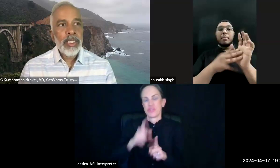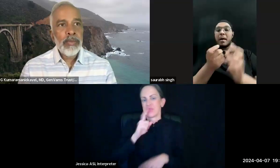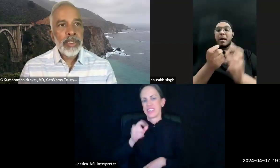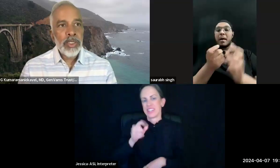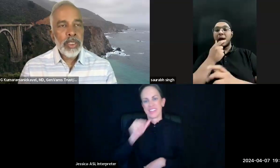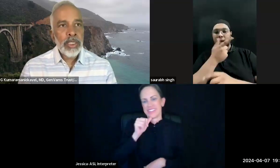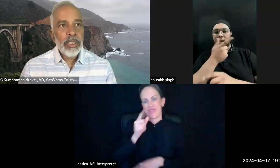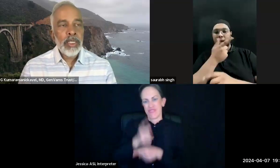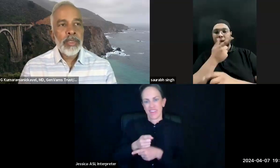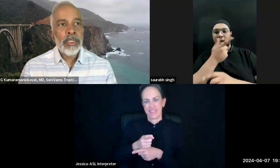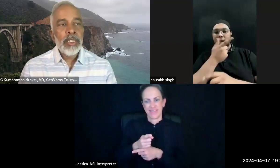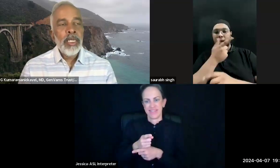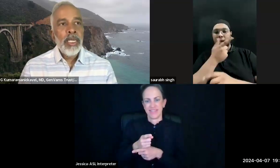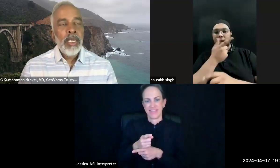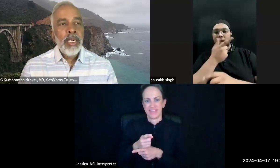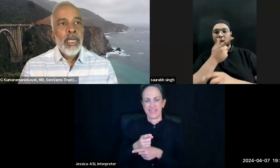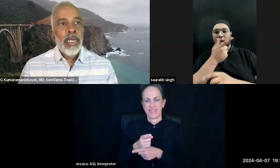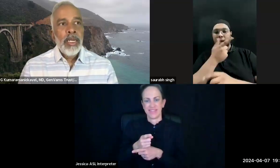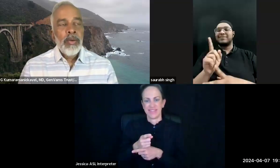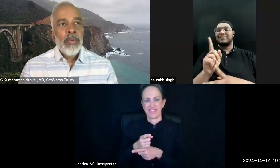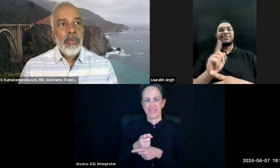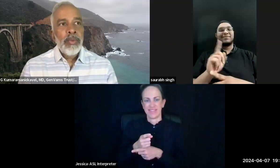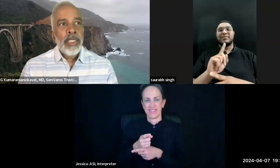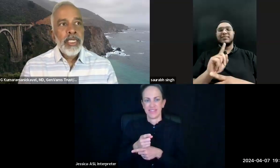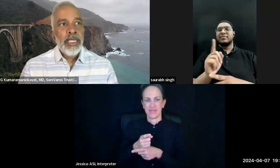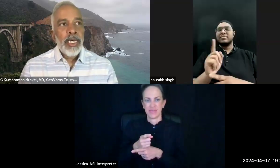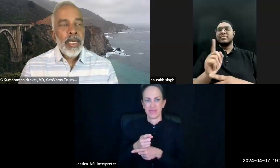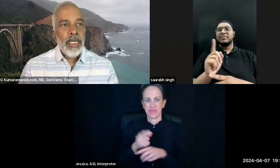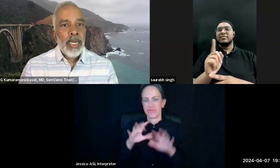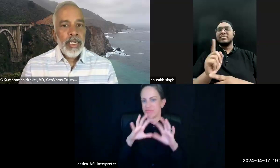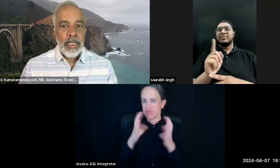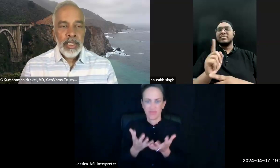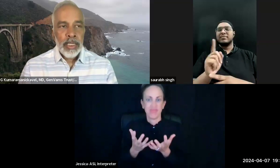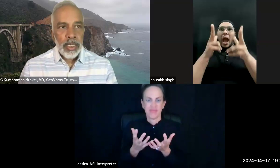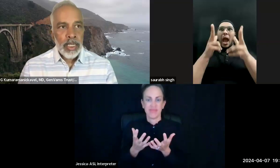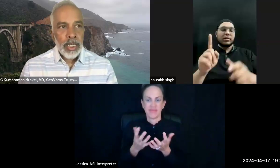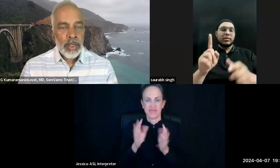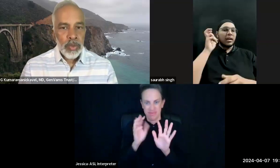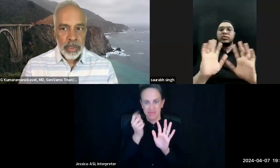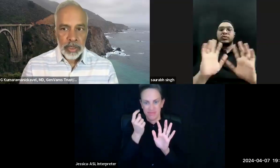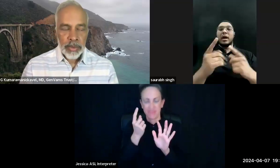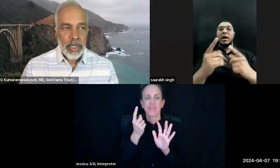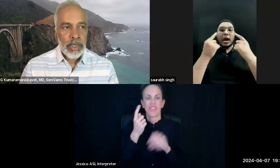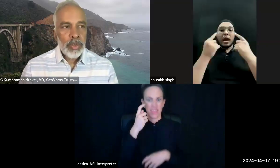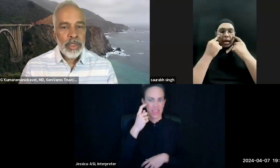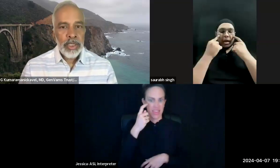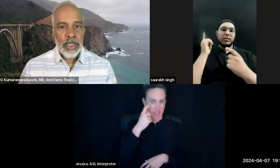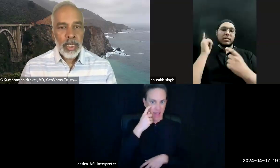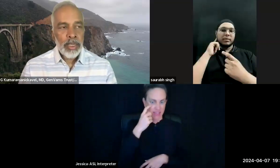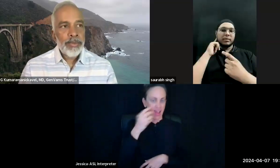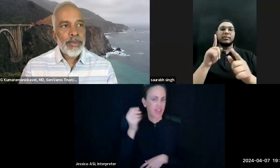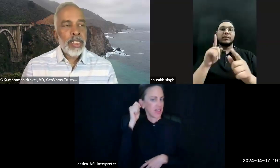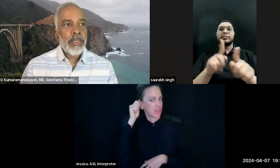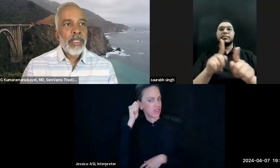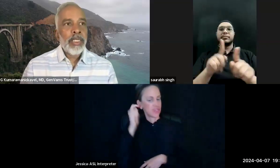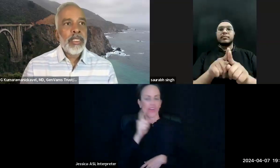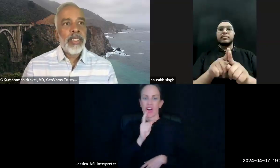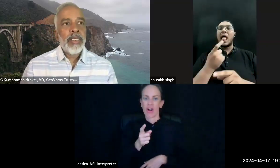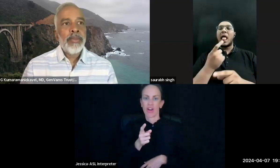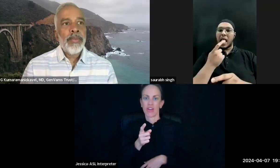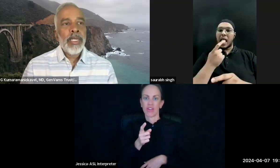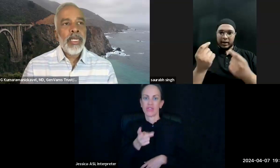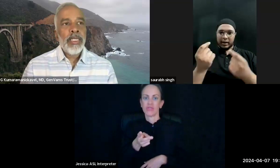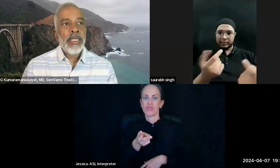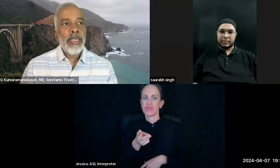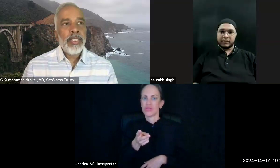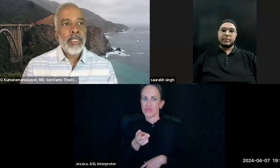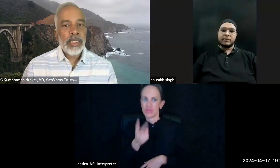in in physiological terms, the eye and the ear are tools and so is the tongue okay and every other